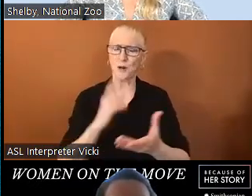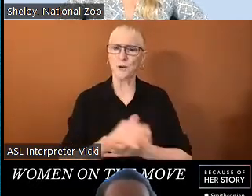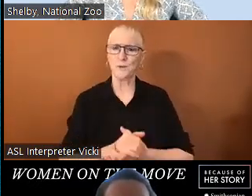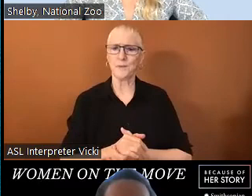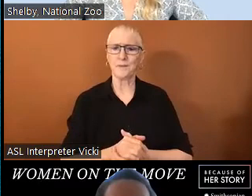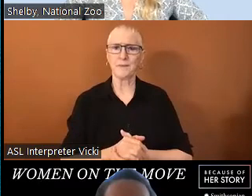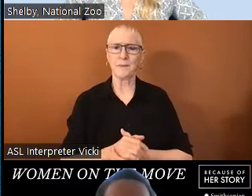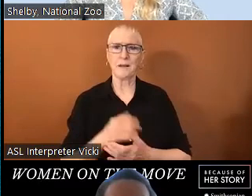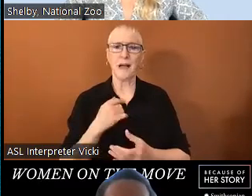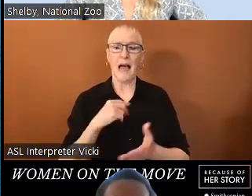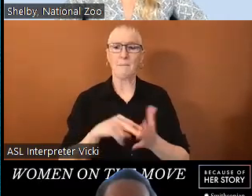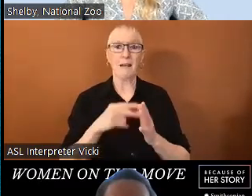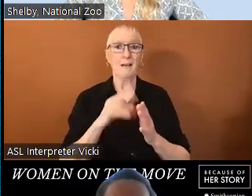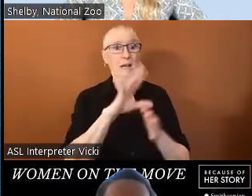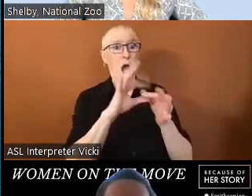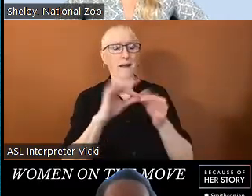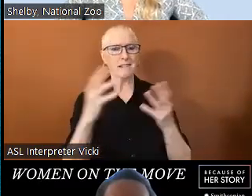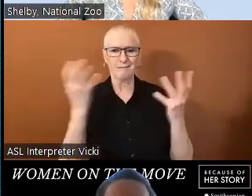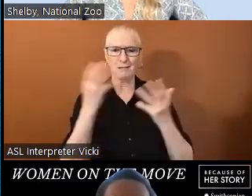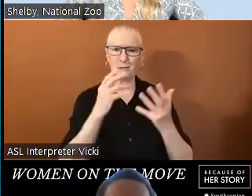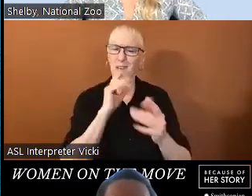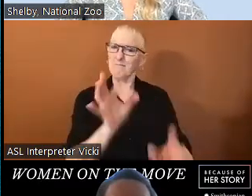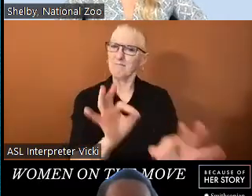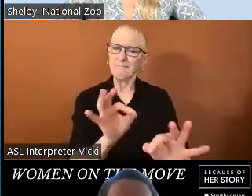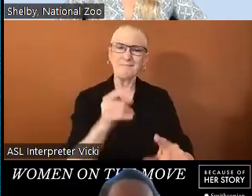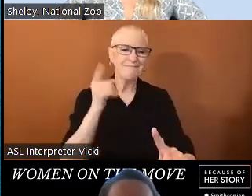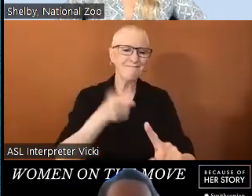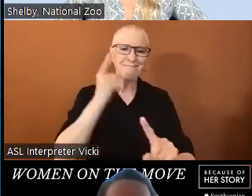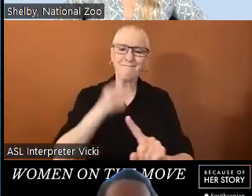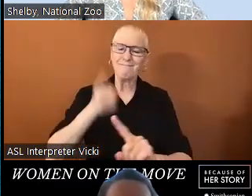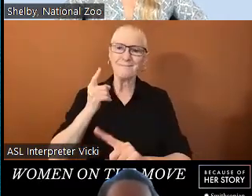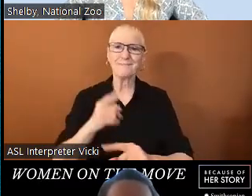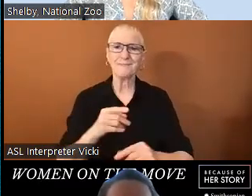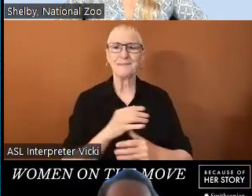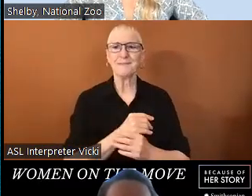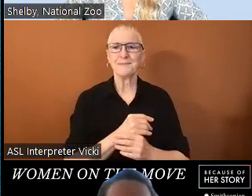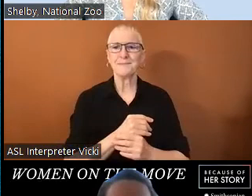Kim: I mean the comments really kind of nailed it. They kind of hit all the points, but one of our